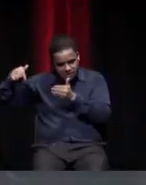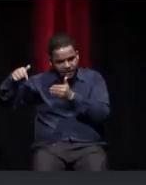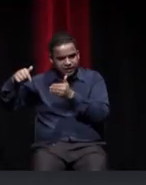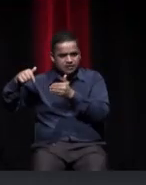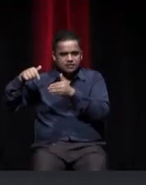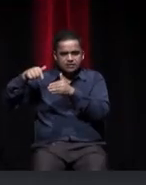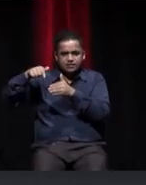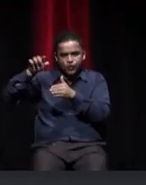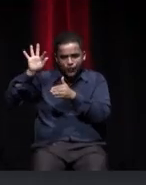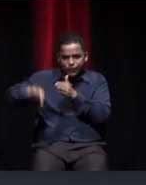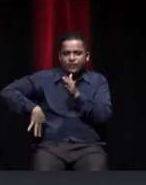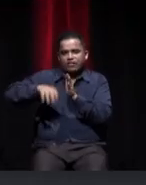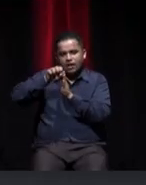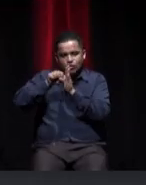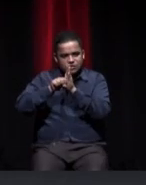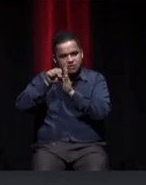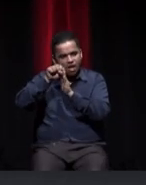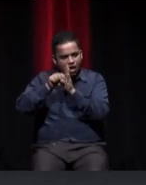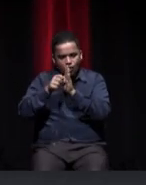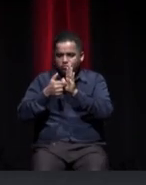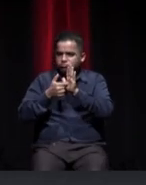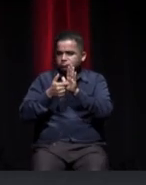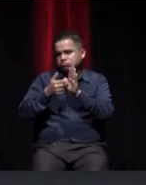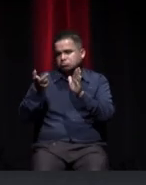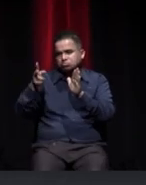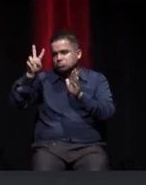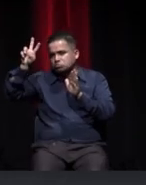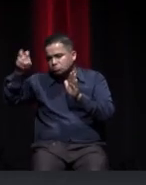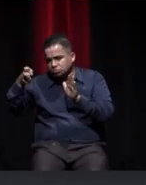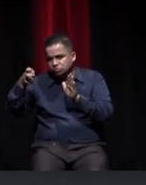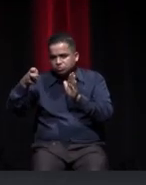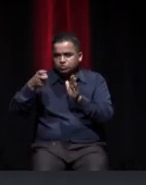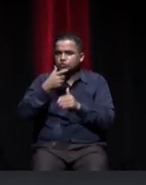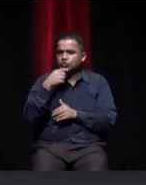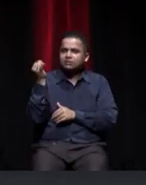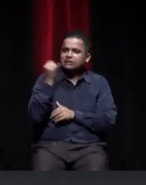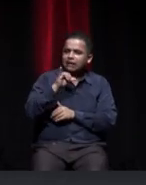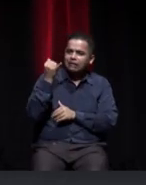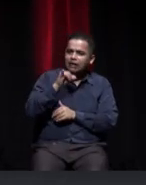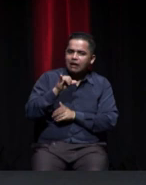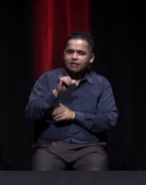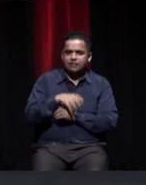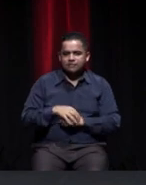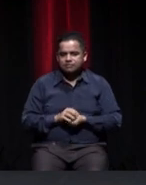I'd highlight, for example, the Italian Domenico de Masi,